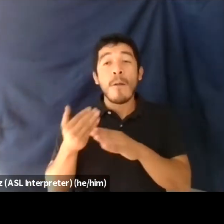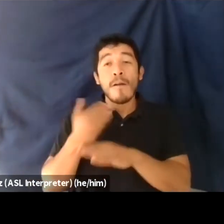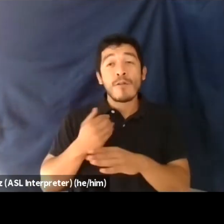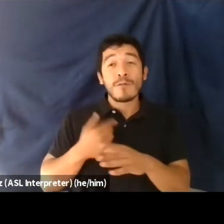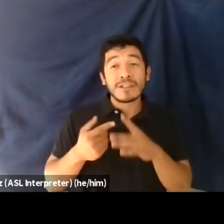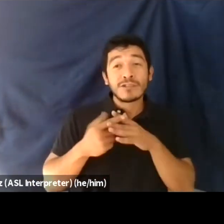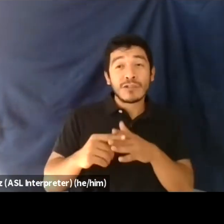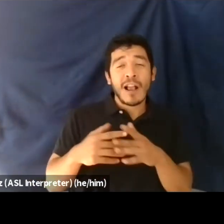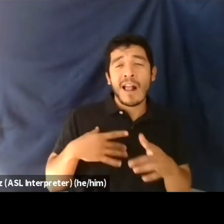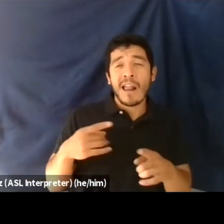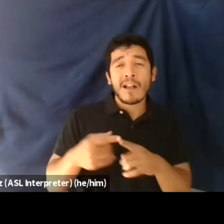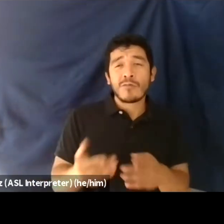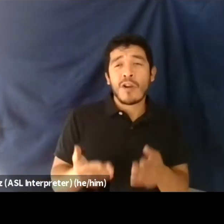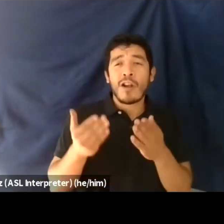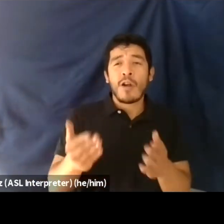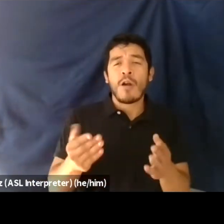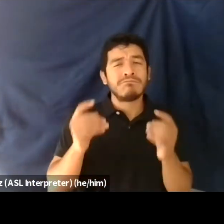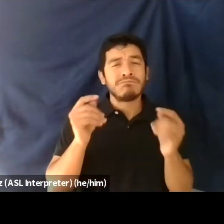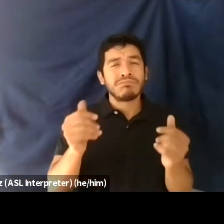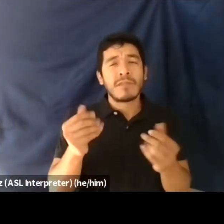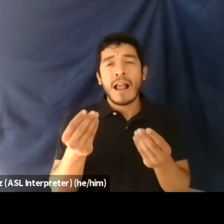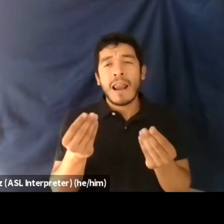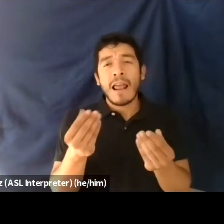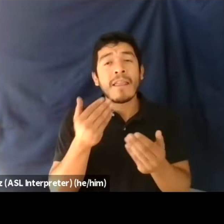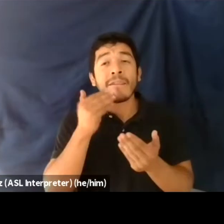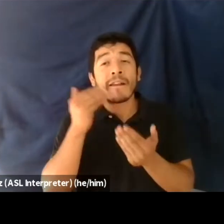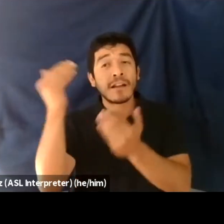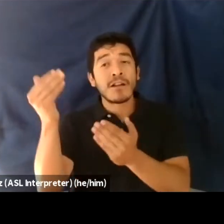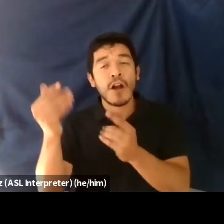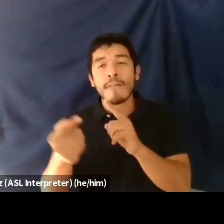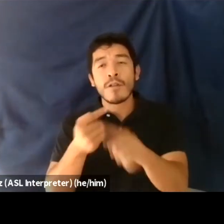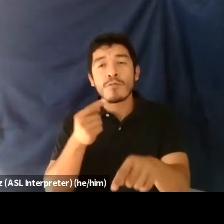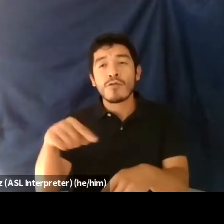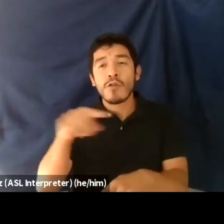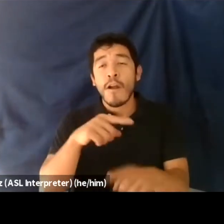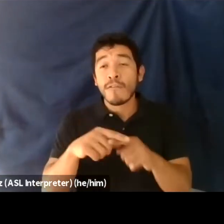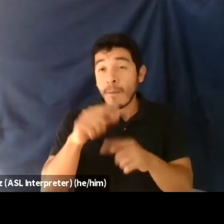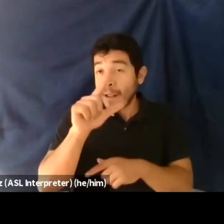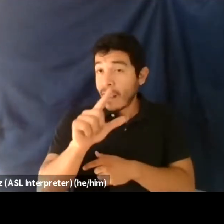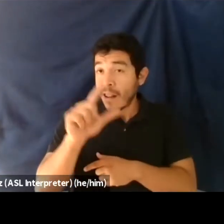I'd like to offer land acknowledgement coming to you from Los Angeles